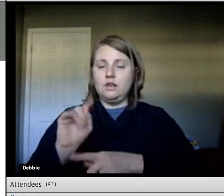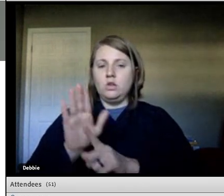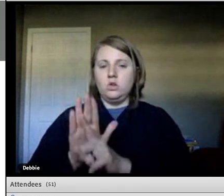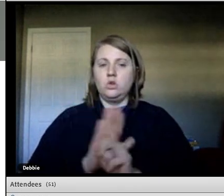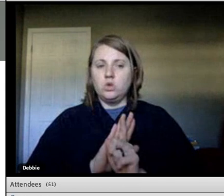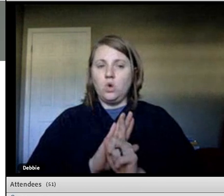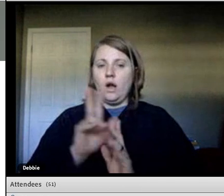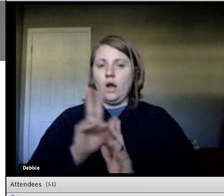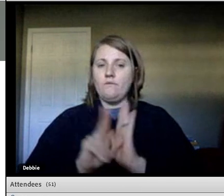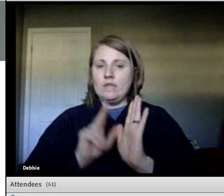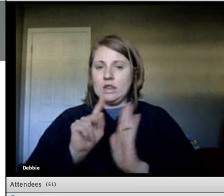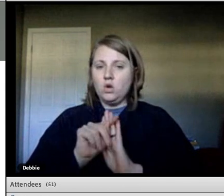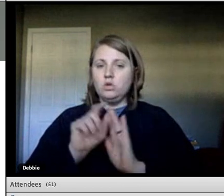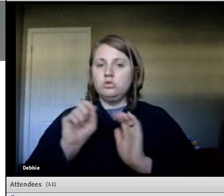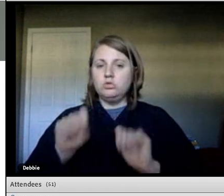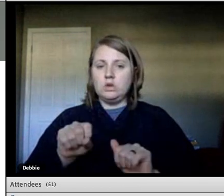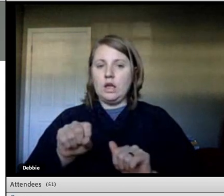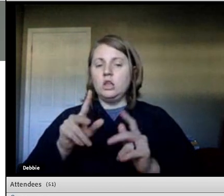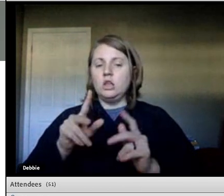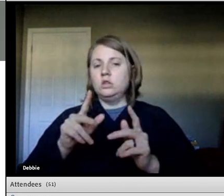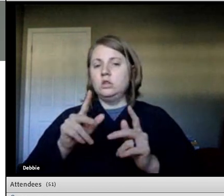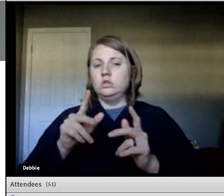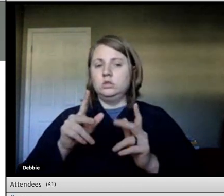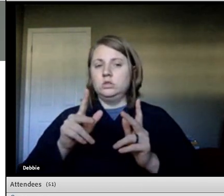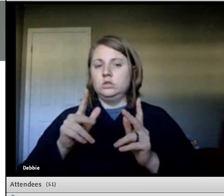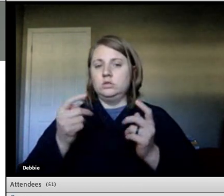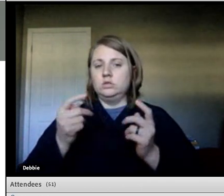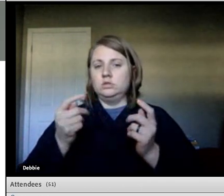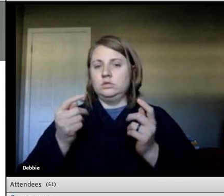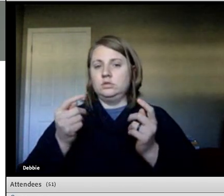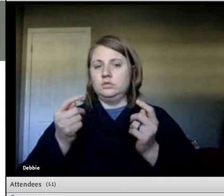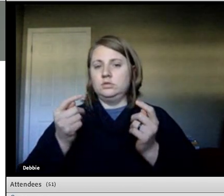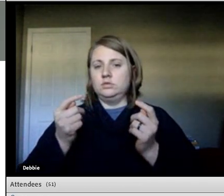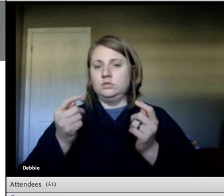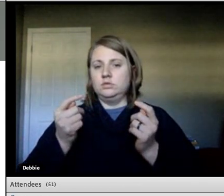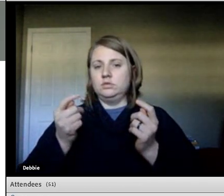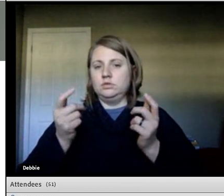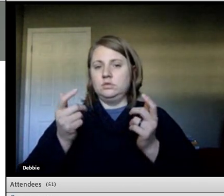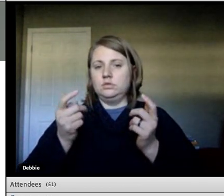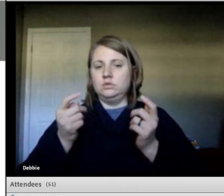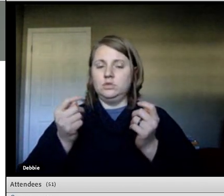but you can also slice them and take out dead stuff in the middle.